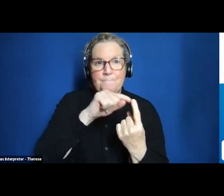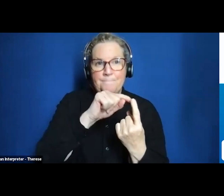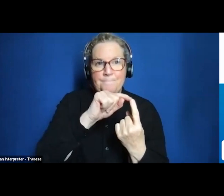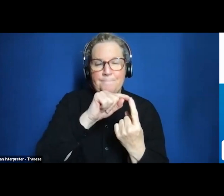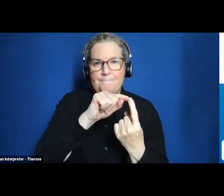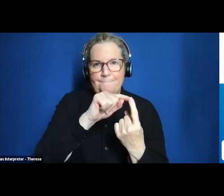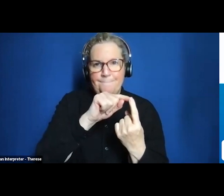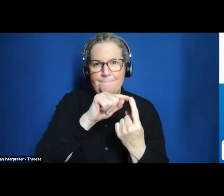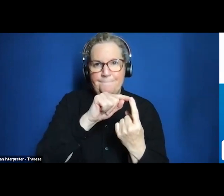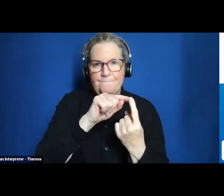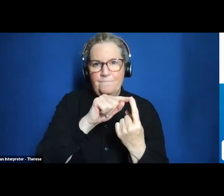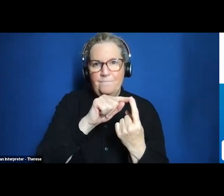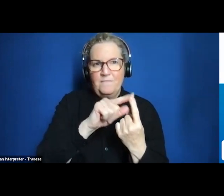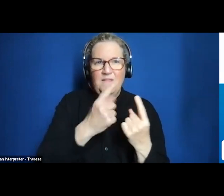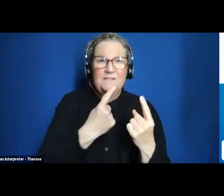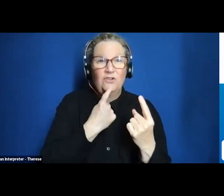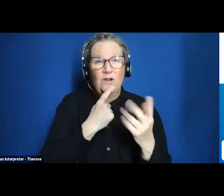the type of information